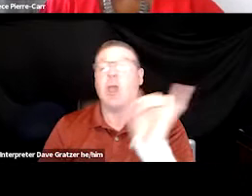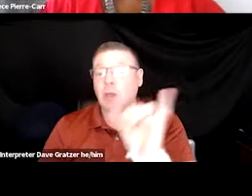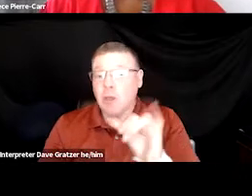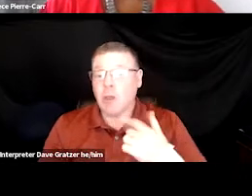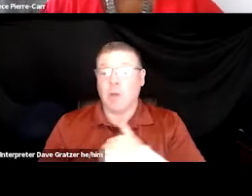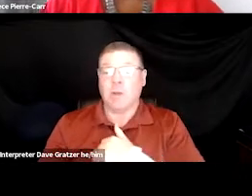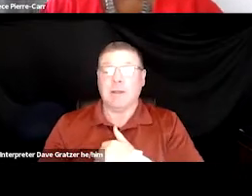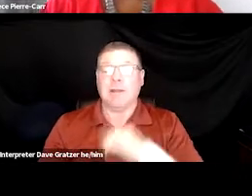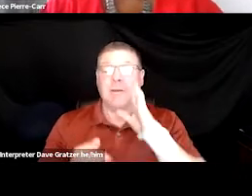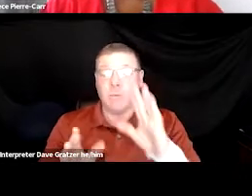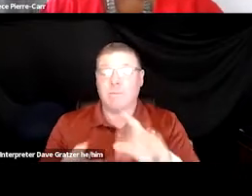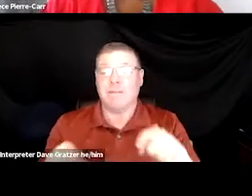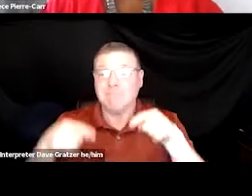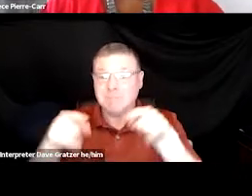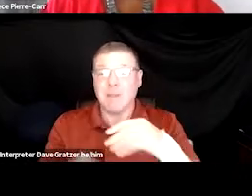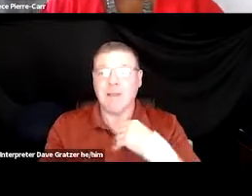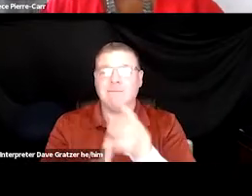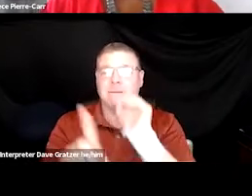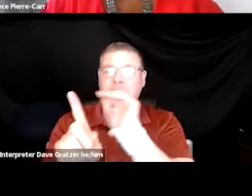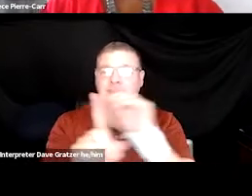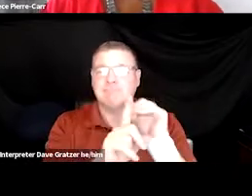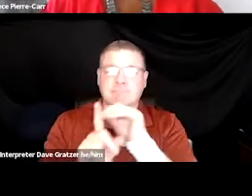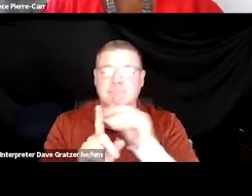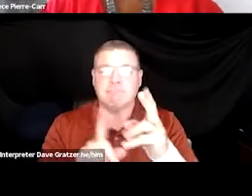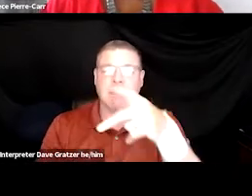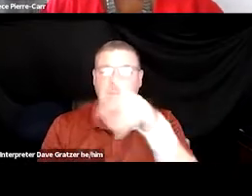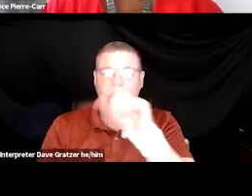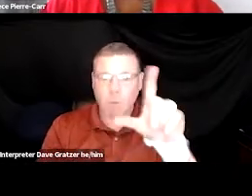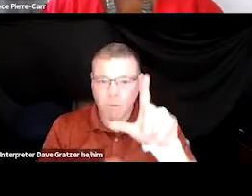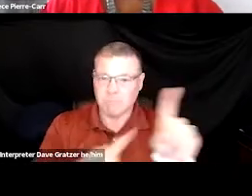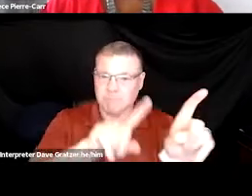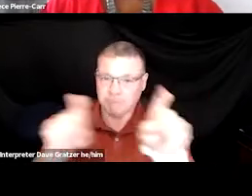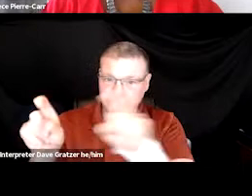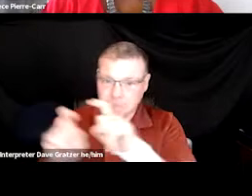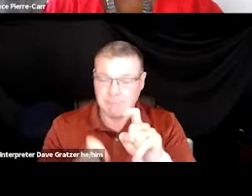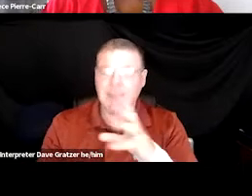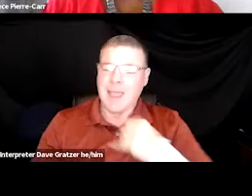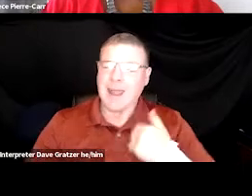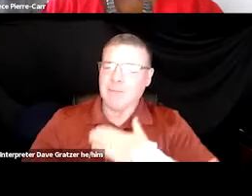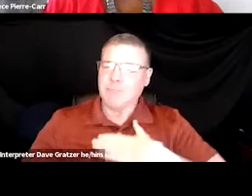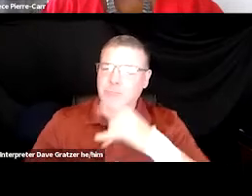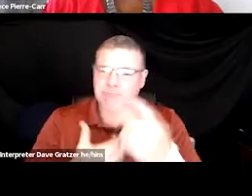We will also be conducting a couple of polls throughout the event and appreciate your participation.